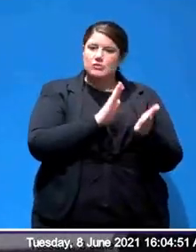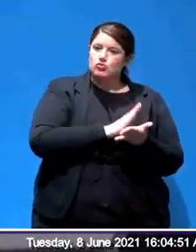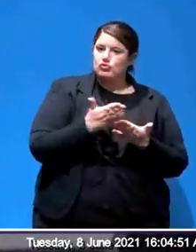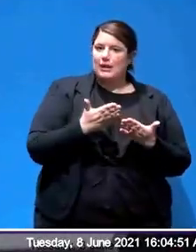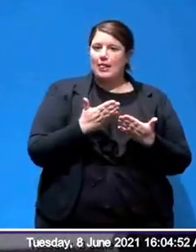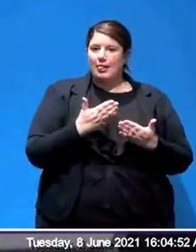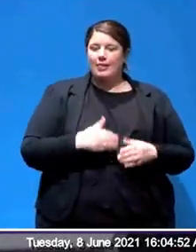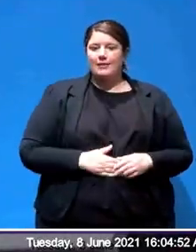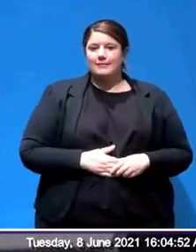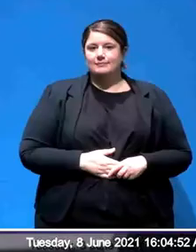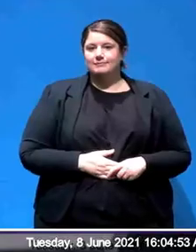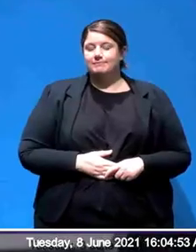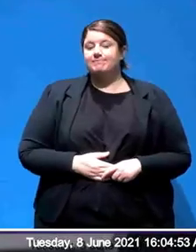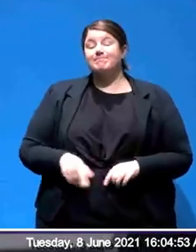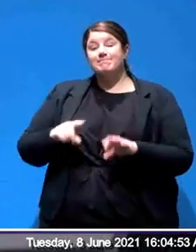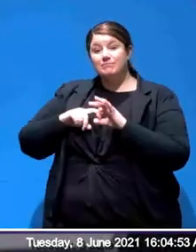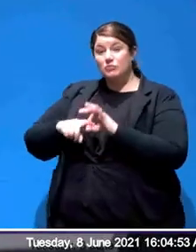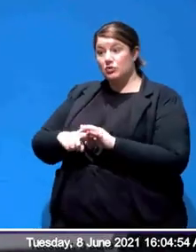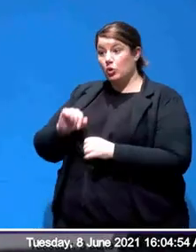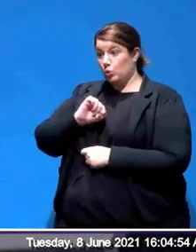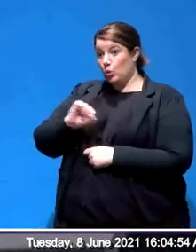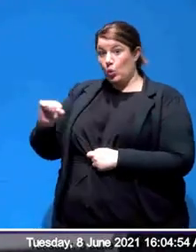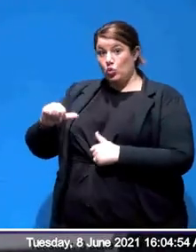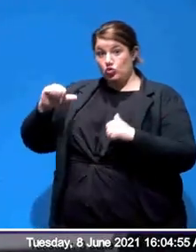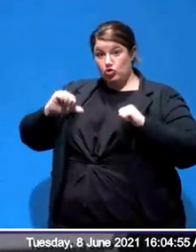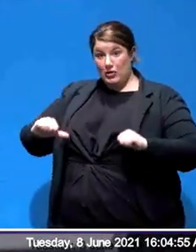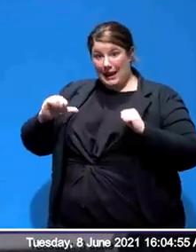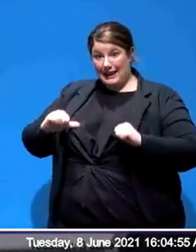Does your training invite people with disability and their